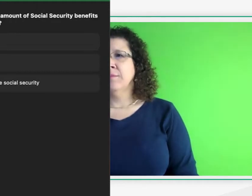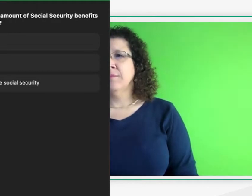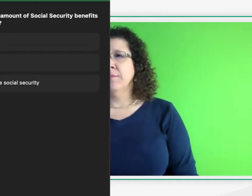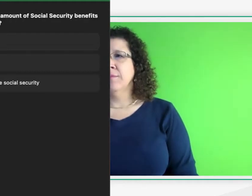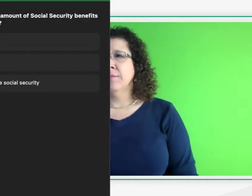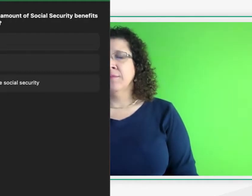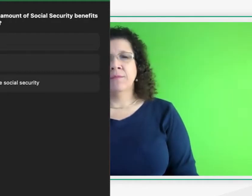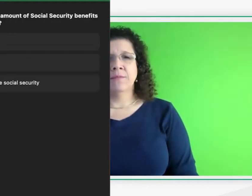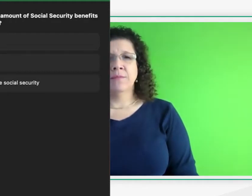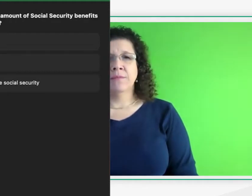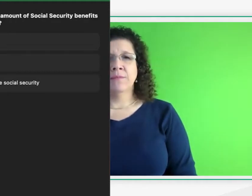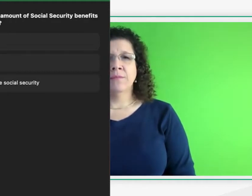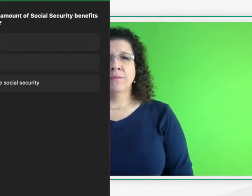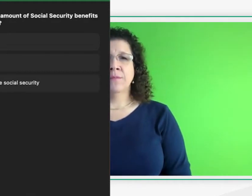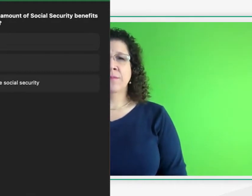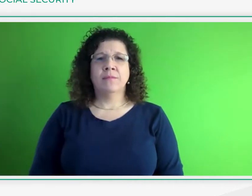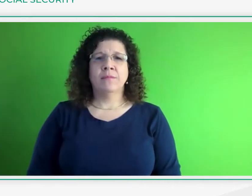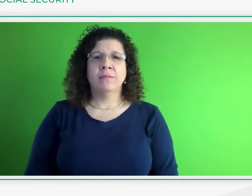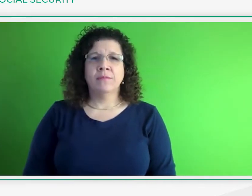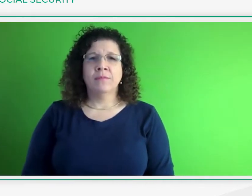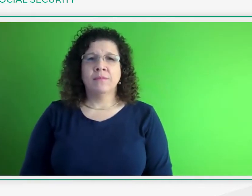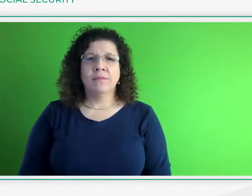Okay.